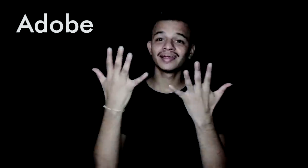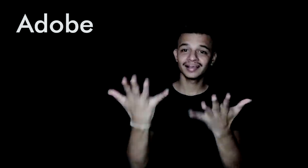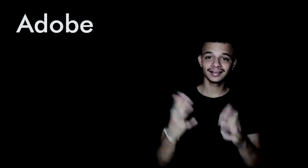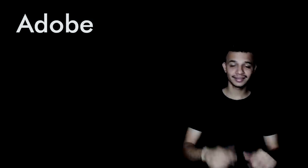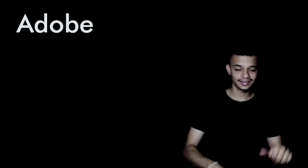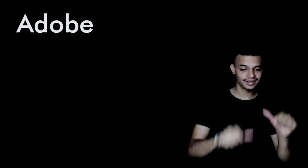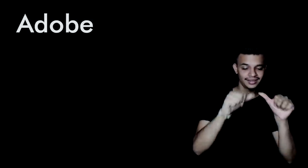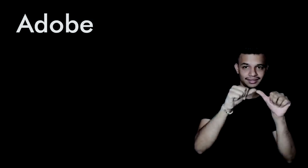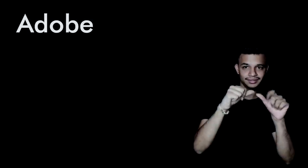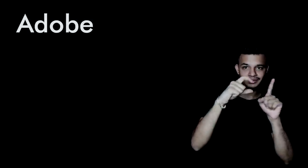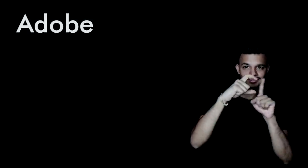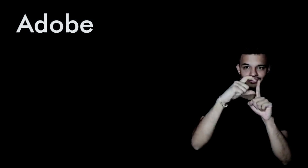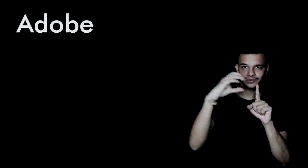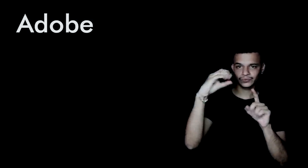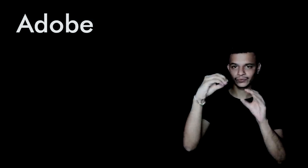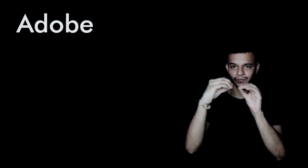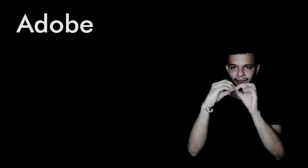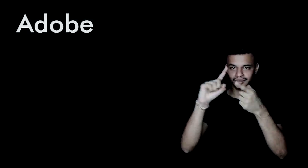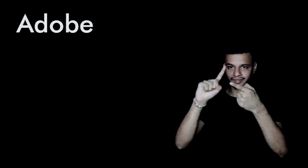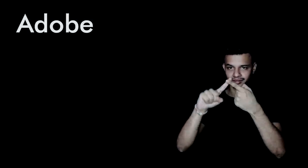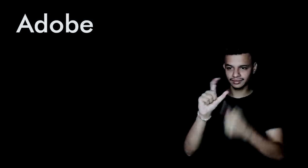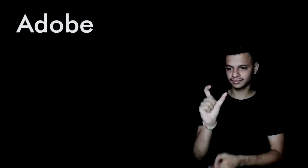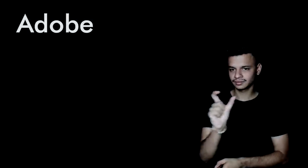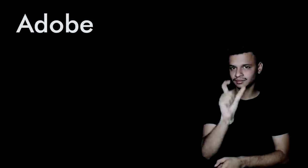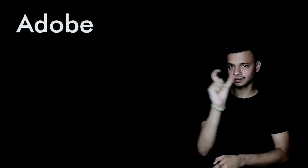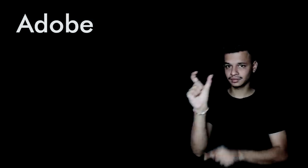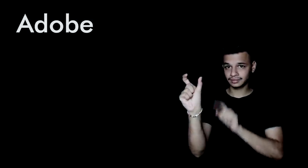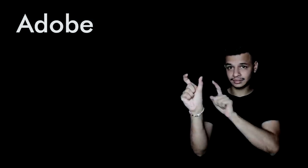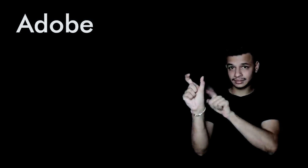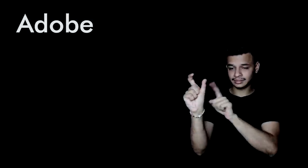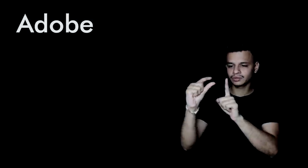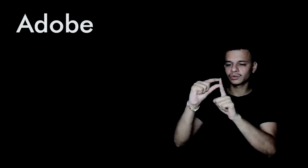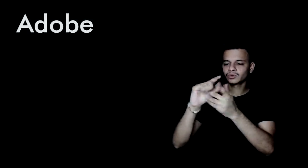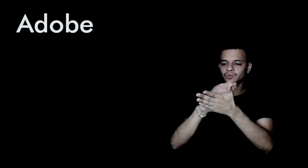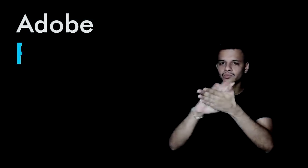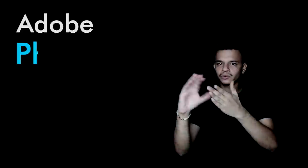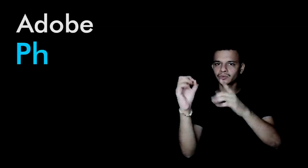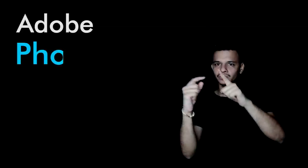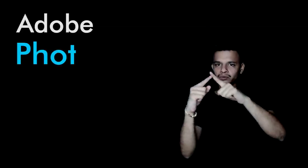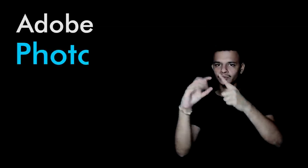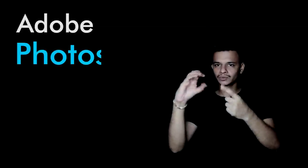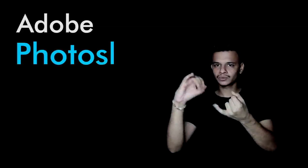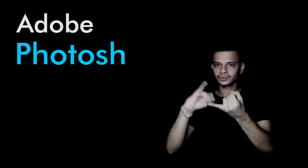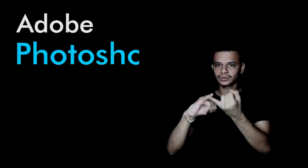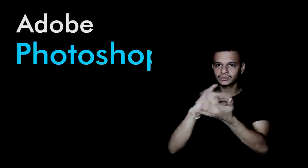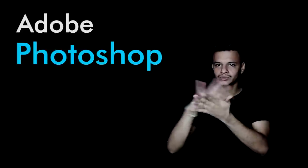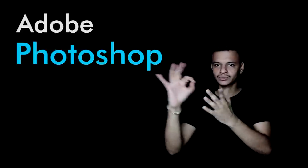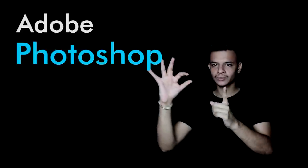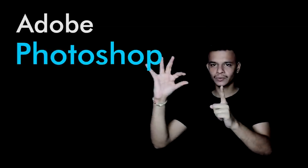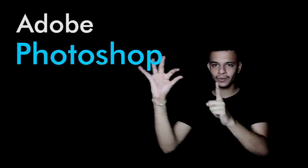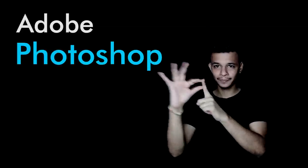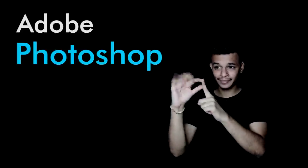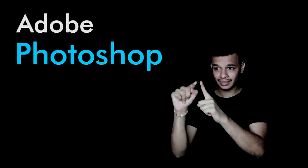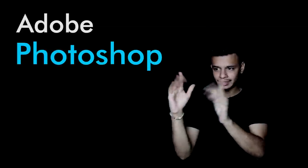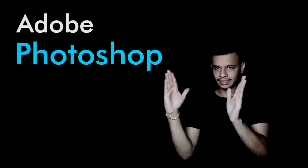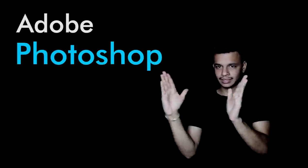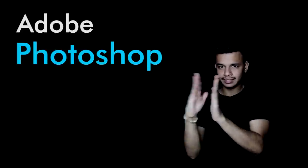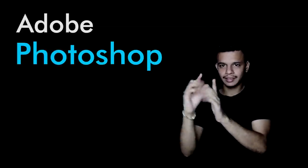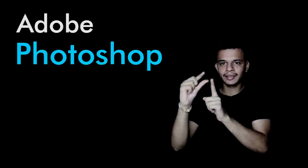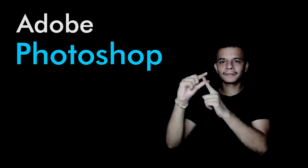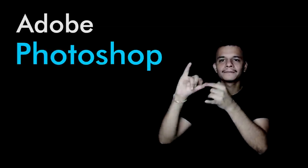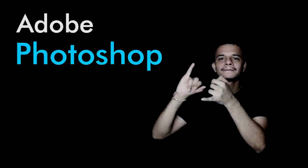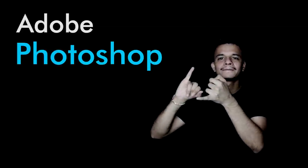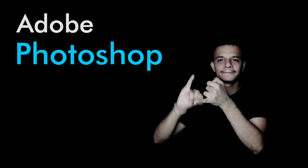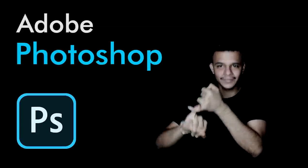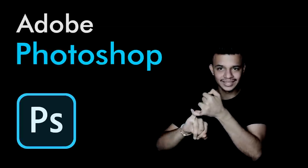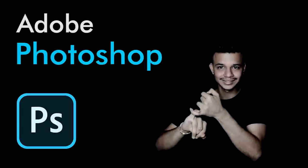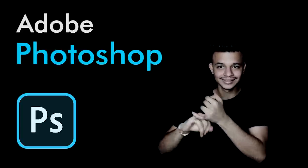Ahh, PS stands for Adobe Photoshop.